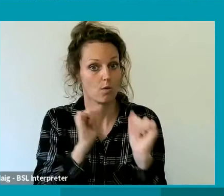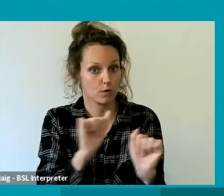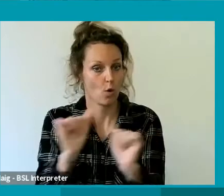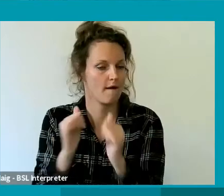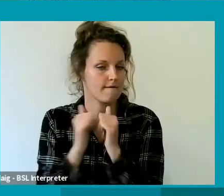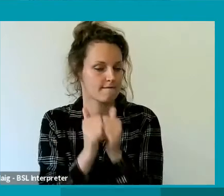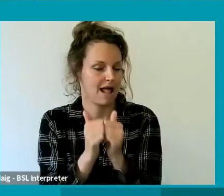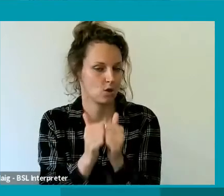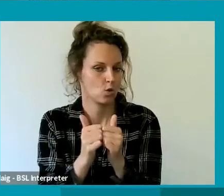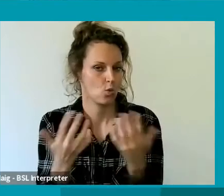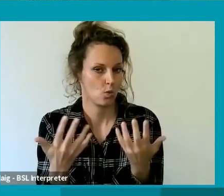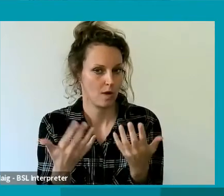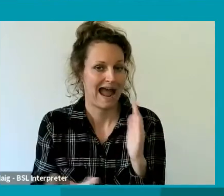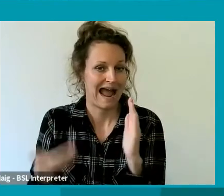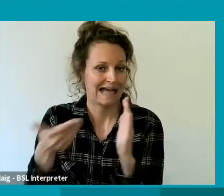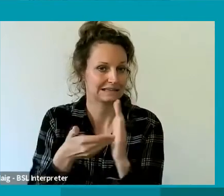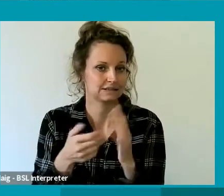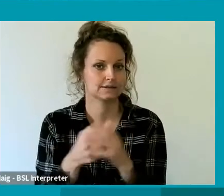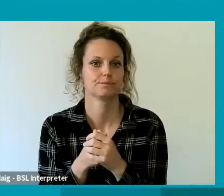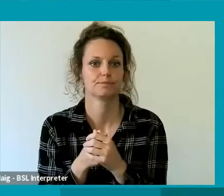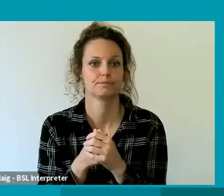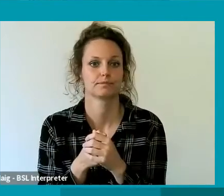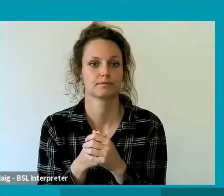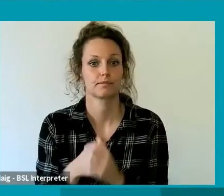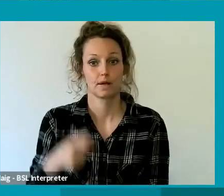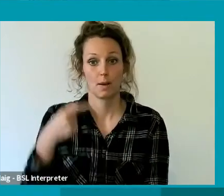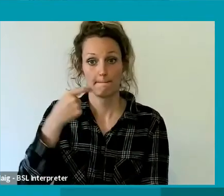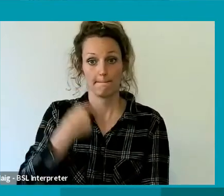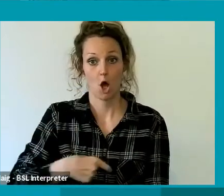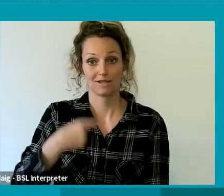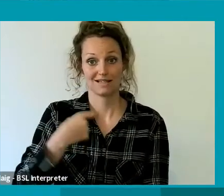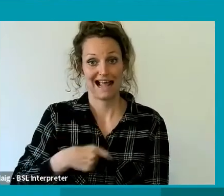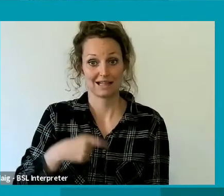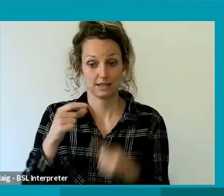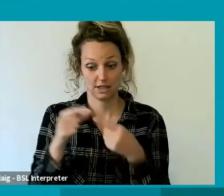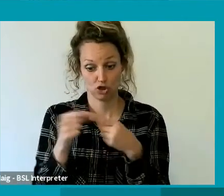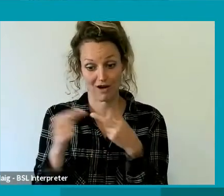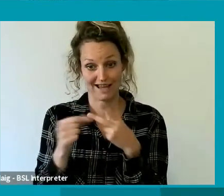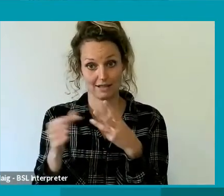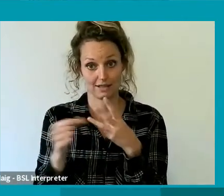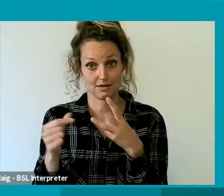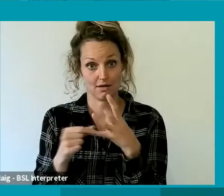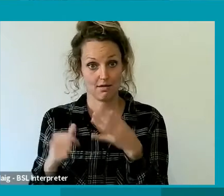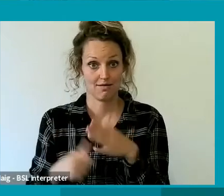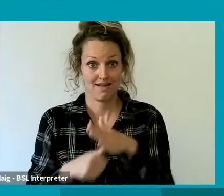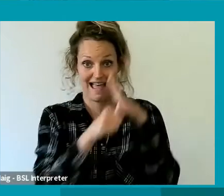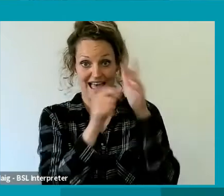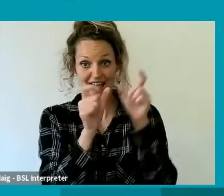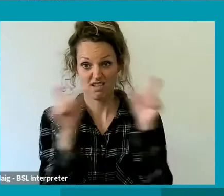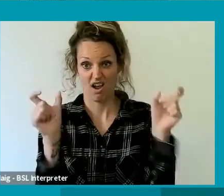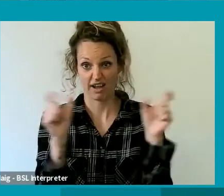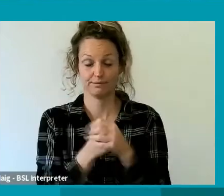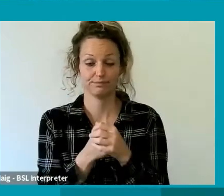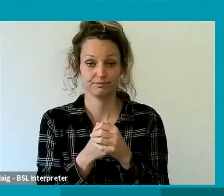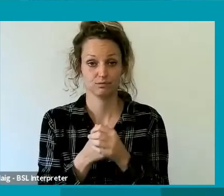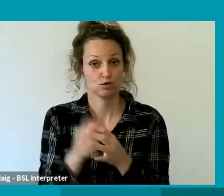What about the personality traits headline? This is an opportunity for you to demonstrate unique character,